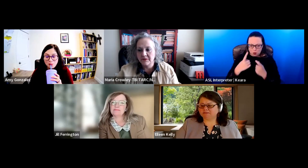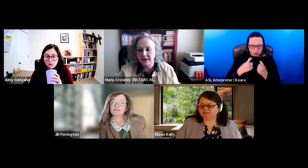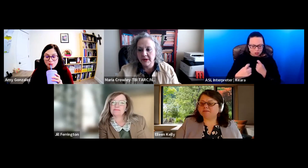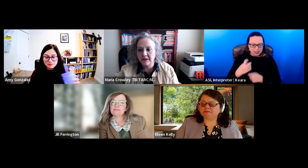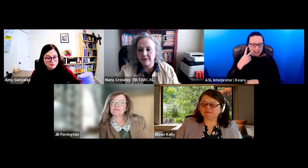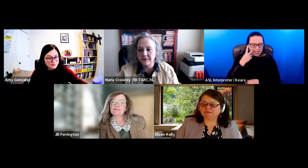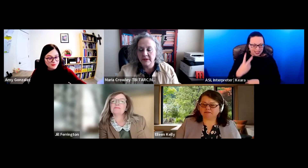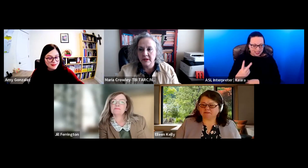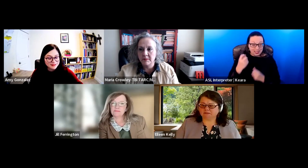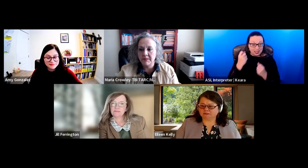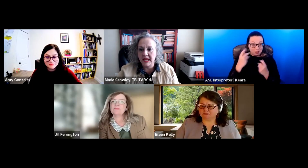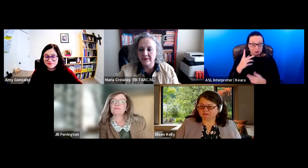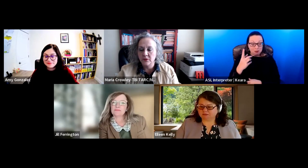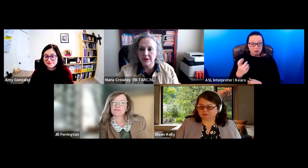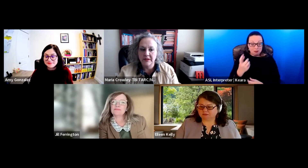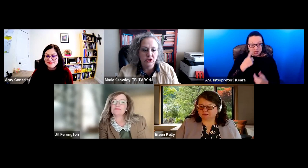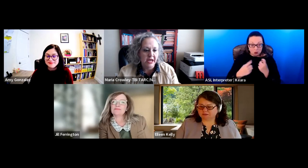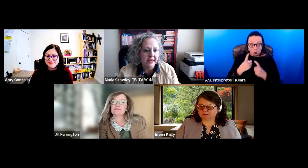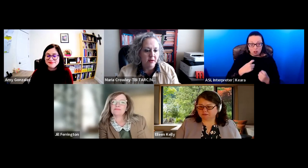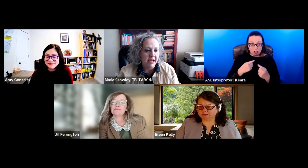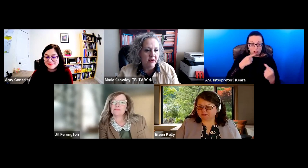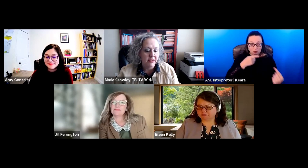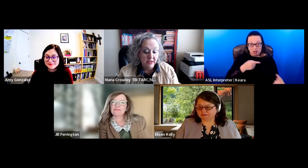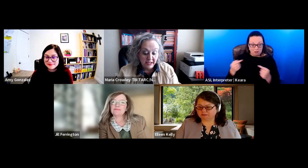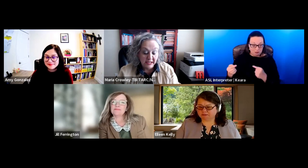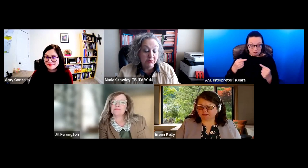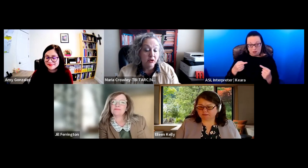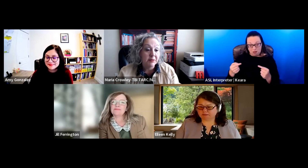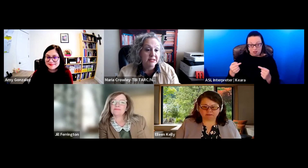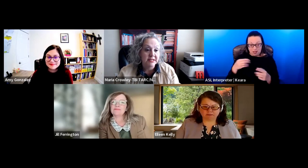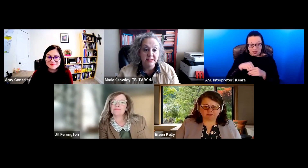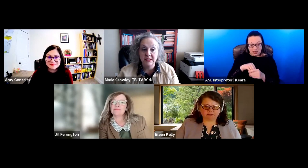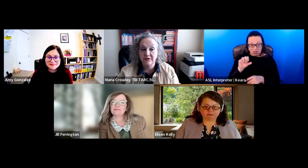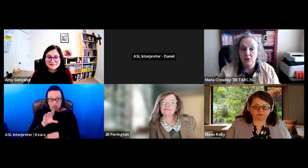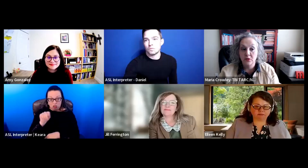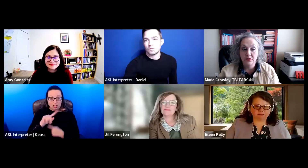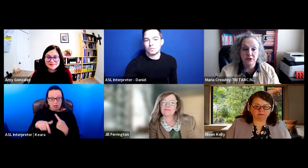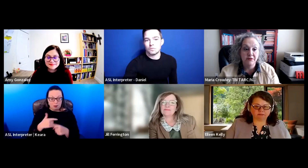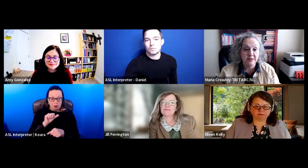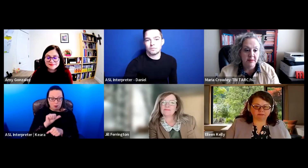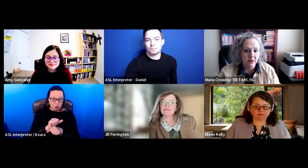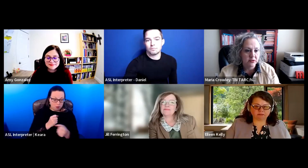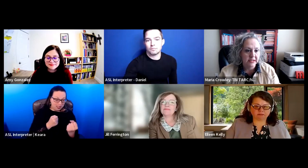a fair amount of back and forth in the chat about employment assistance for service members.